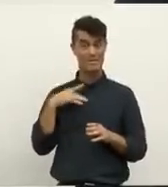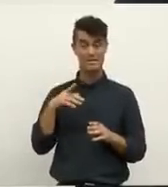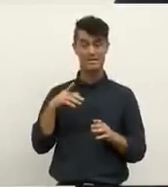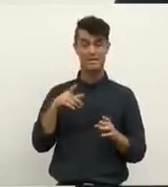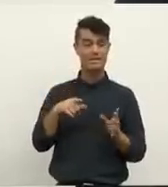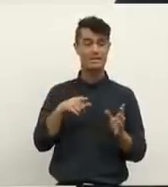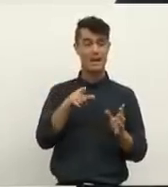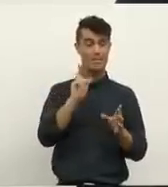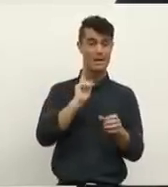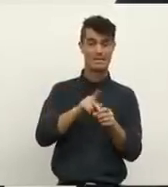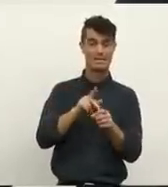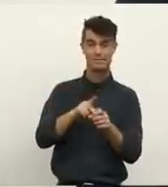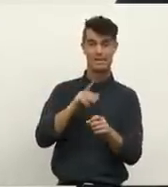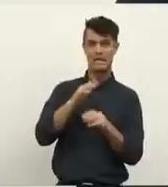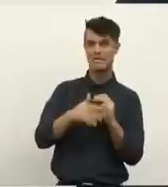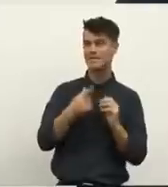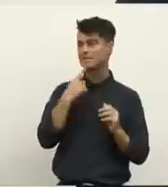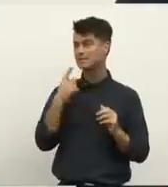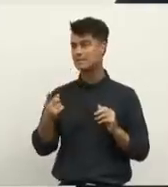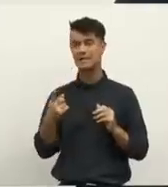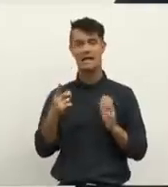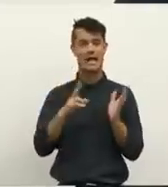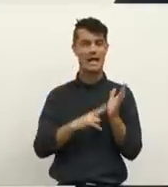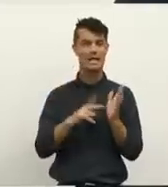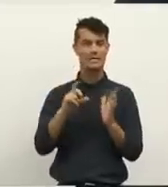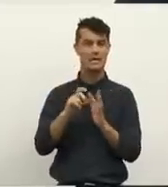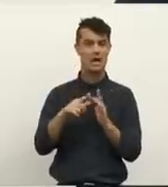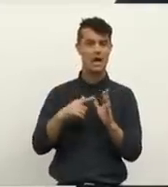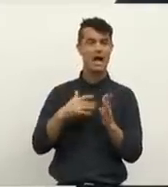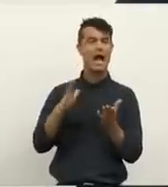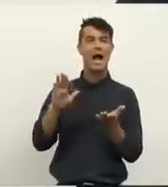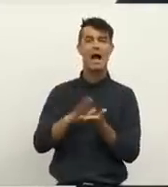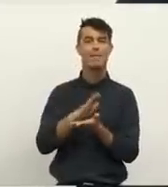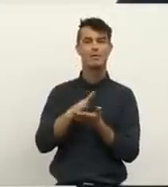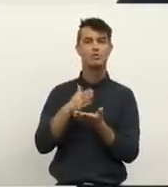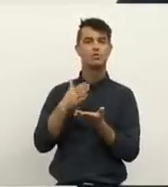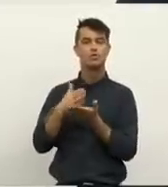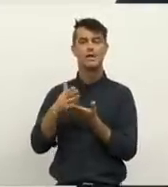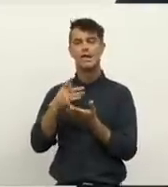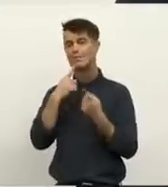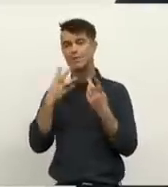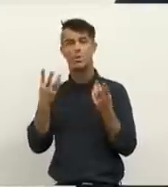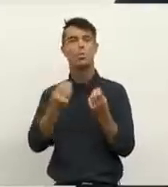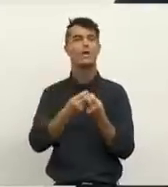hadn't alerted the agency that they were happy for the agency to discuss the matter with the assessor or the supplier.